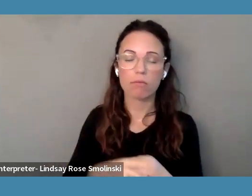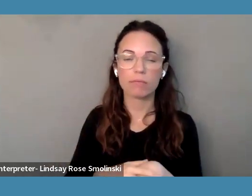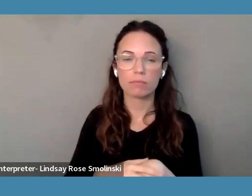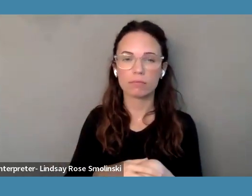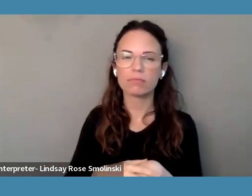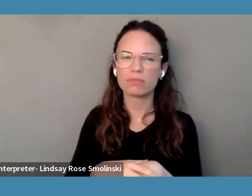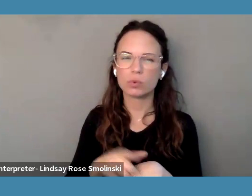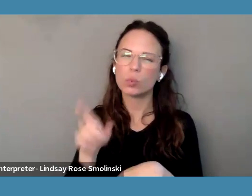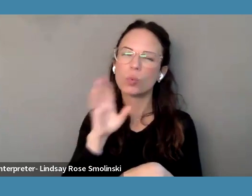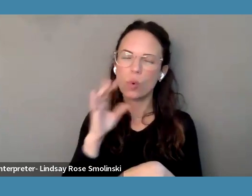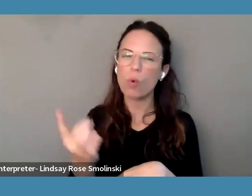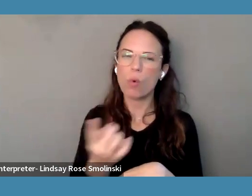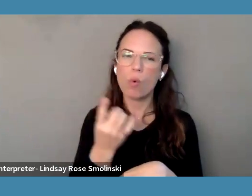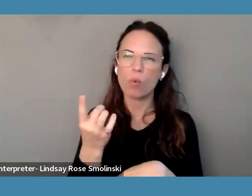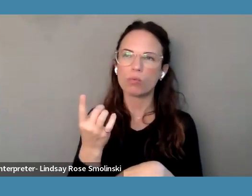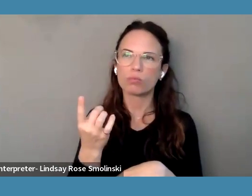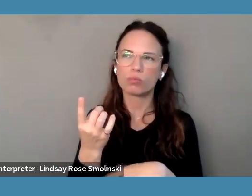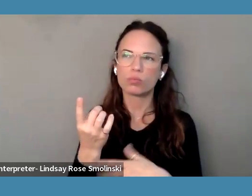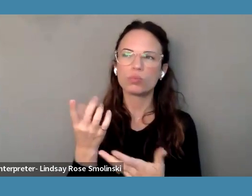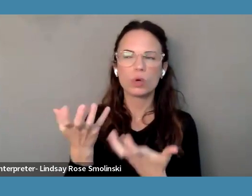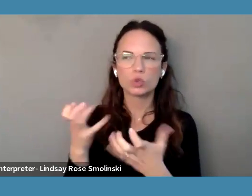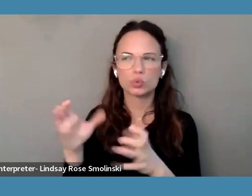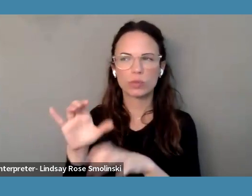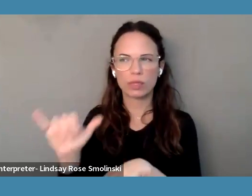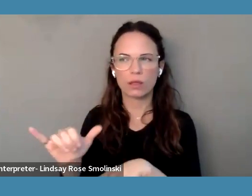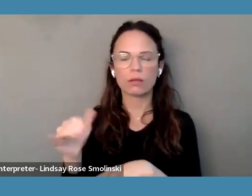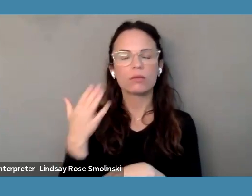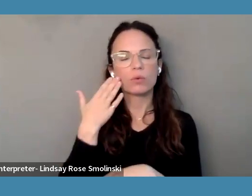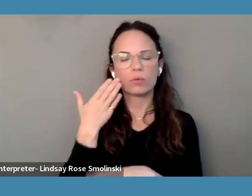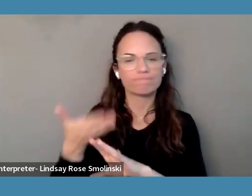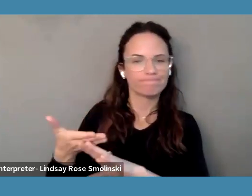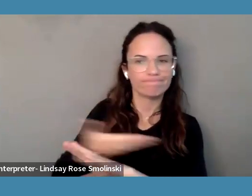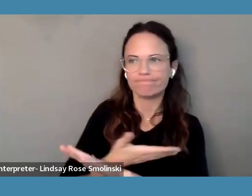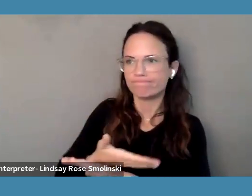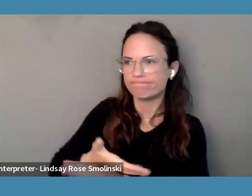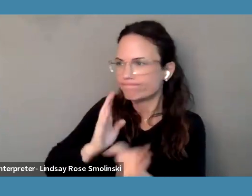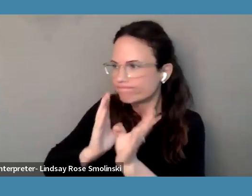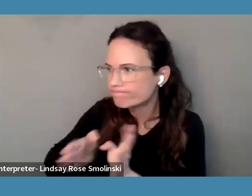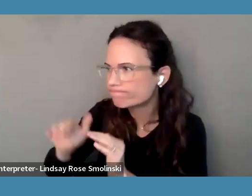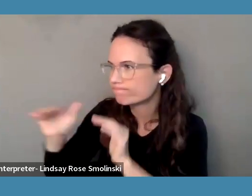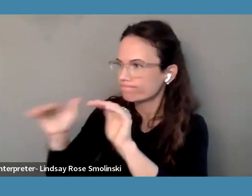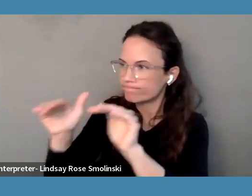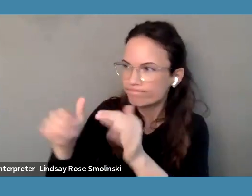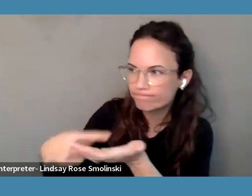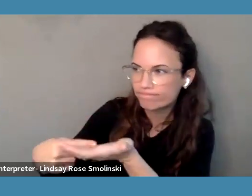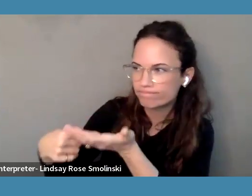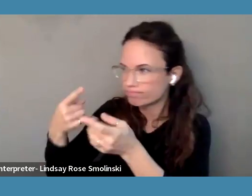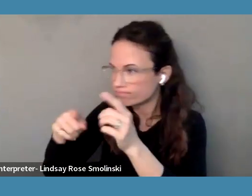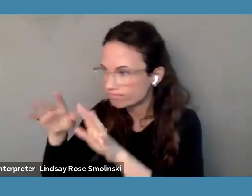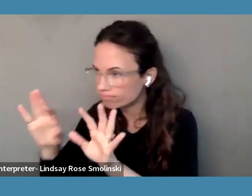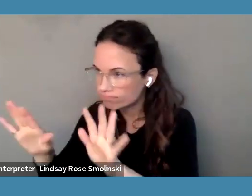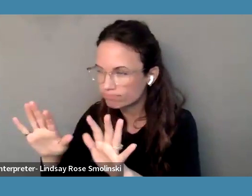that you always, you wanna do, you wanna be proactive in, however, you know, things come up all the time